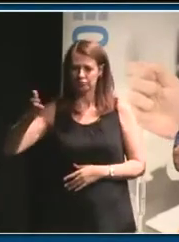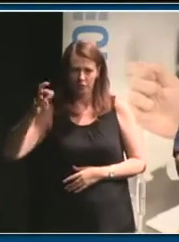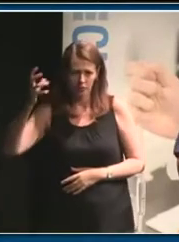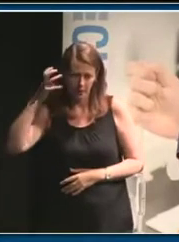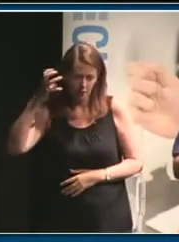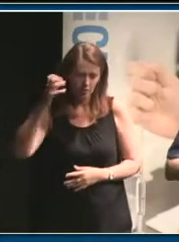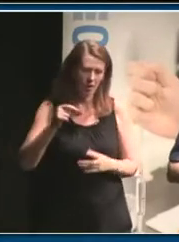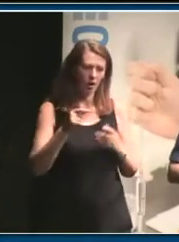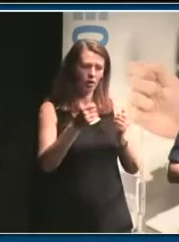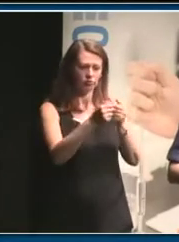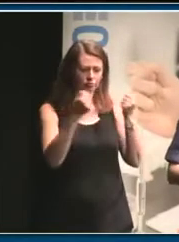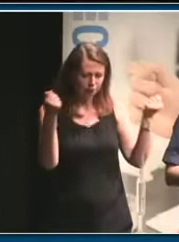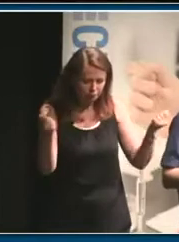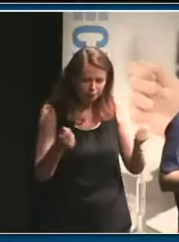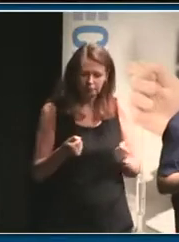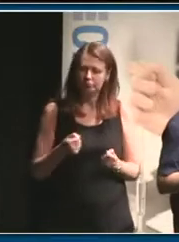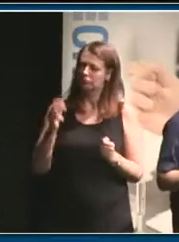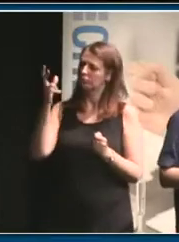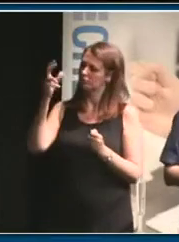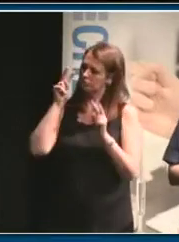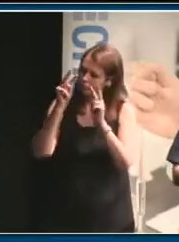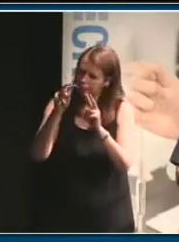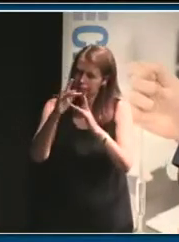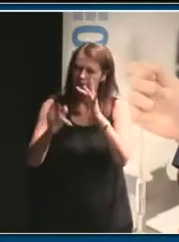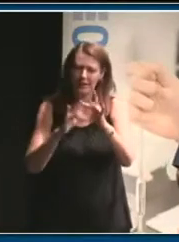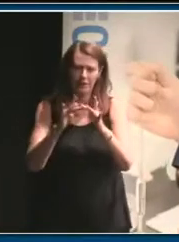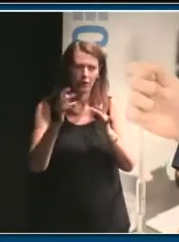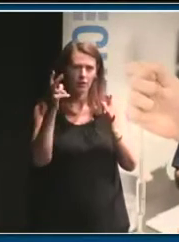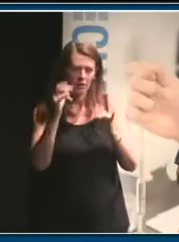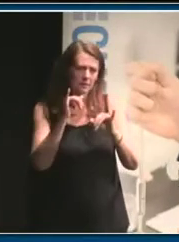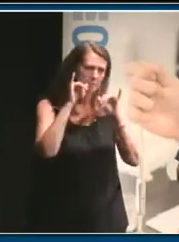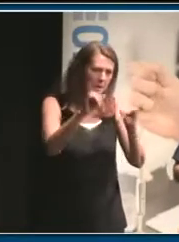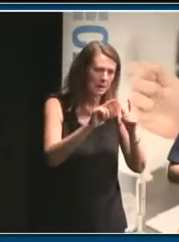look on the internet and you hear about this bad thing that's happening, this toxic thing that's